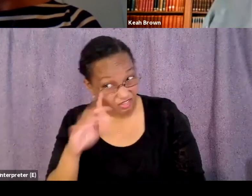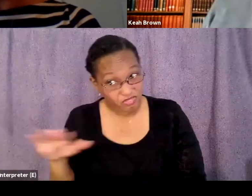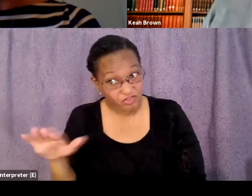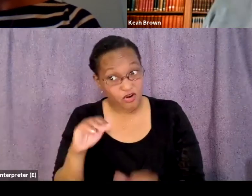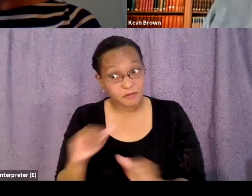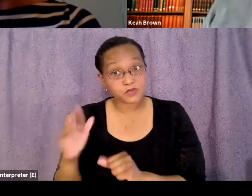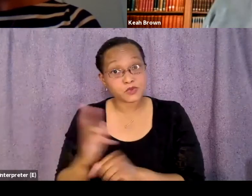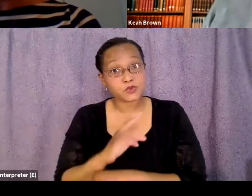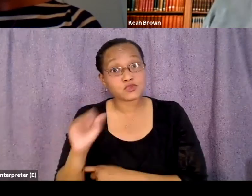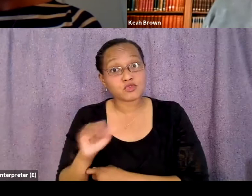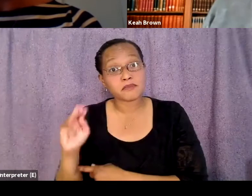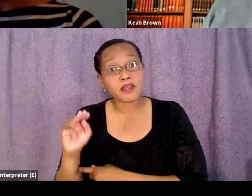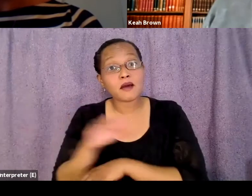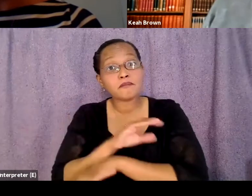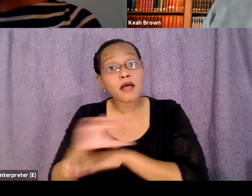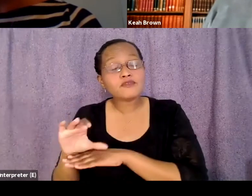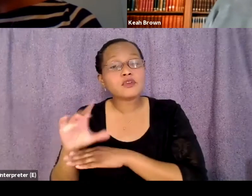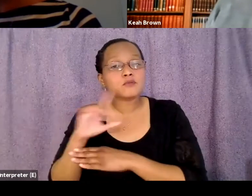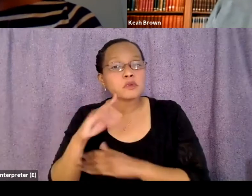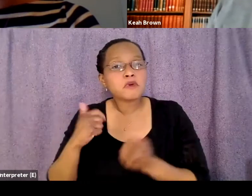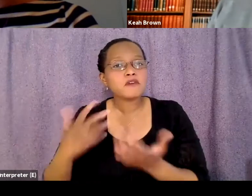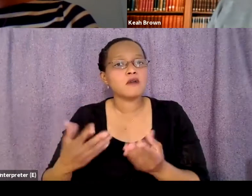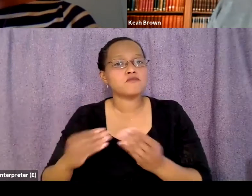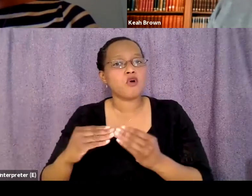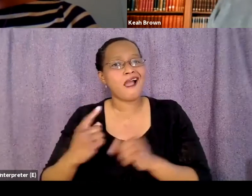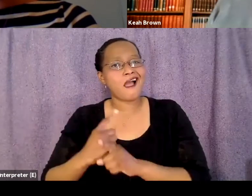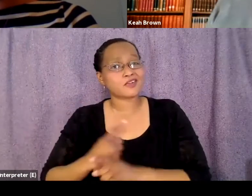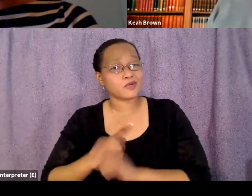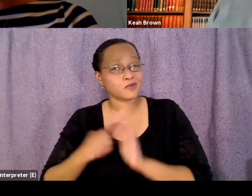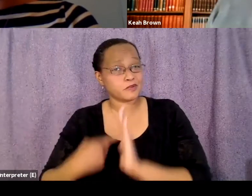a more accurate provides more accurate representation, since they're controlling the narrative do